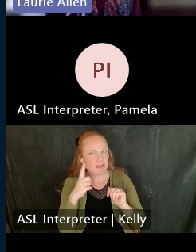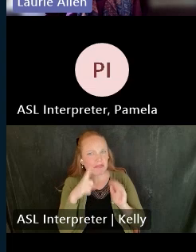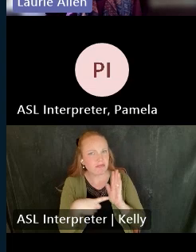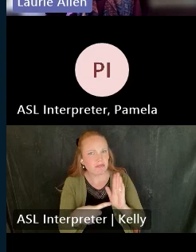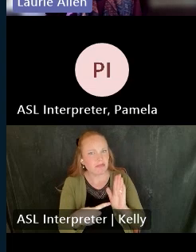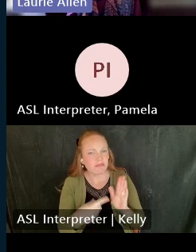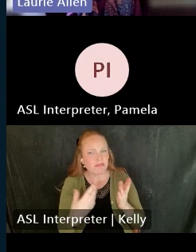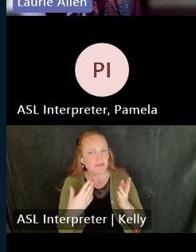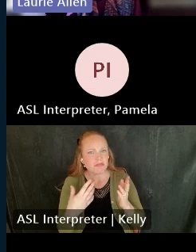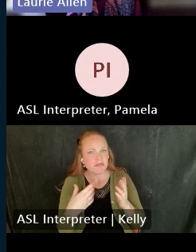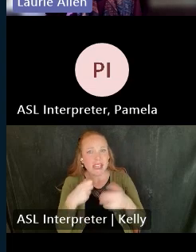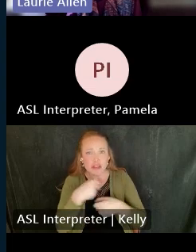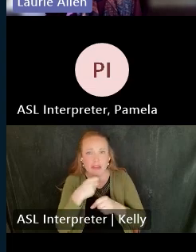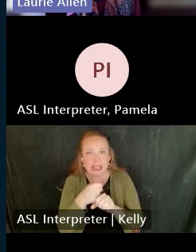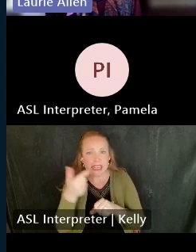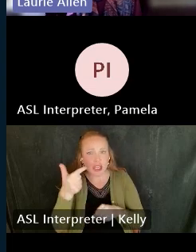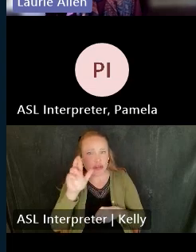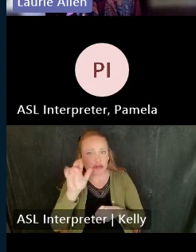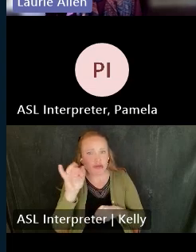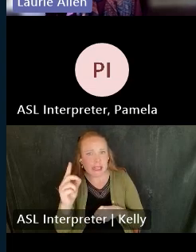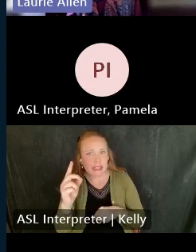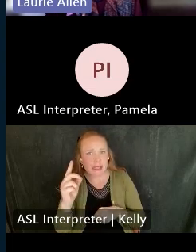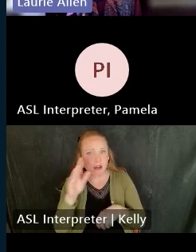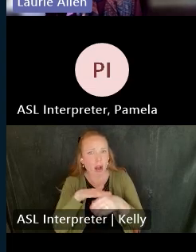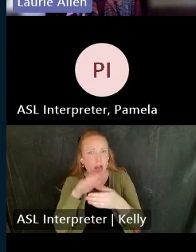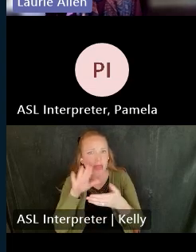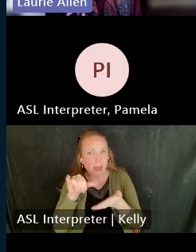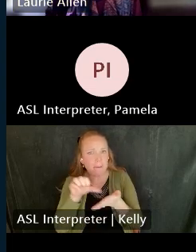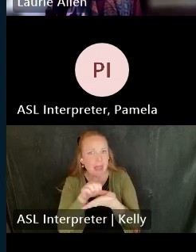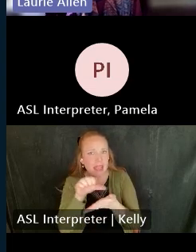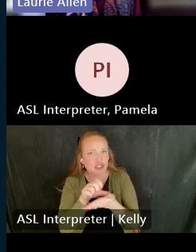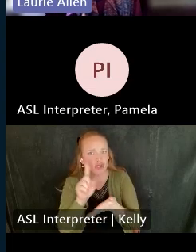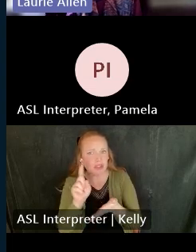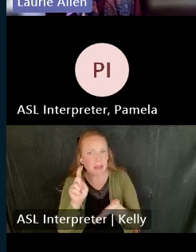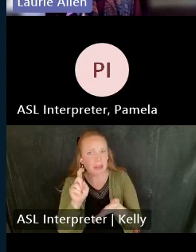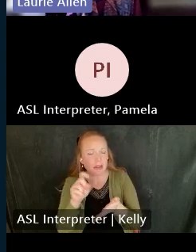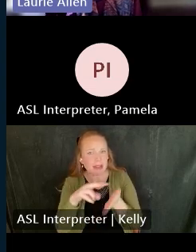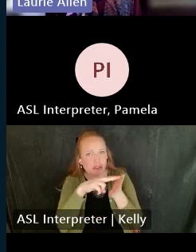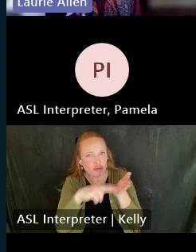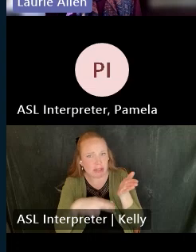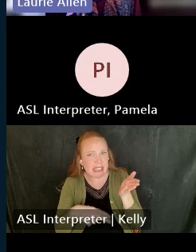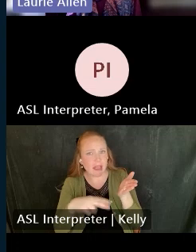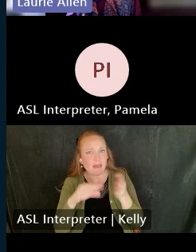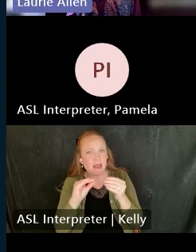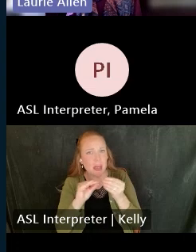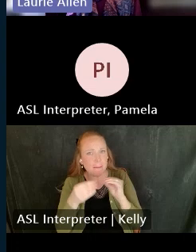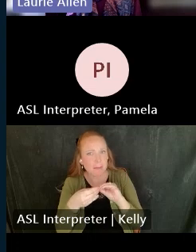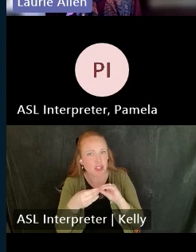creating a grid on the page to then scan down or narrow down to select a certain